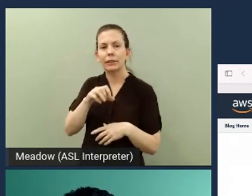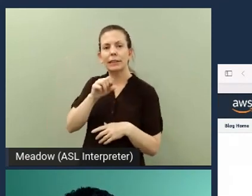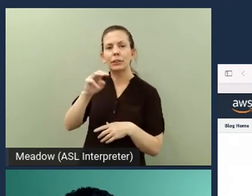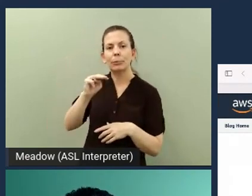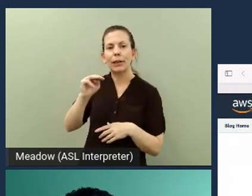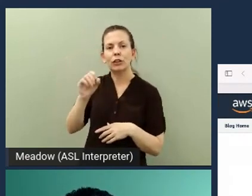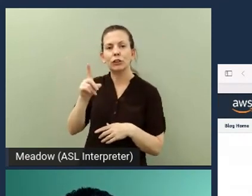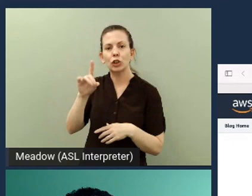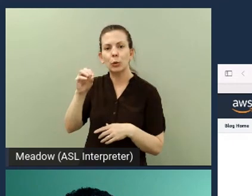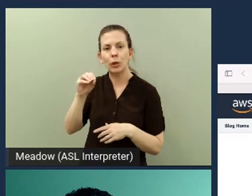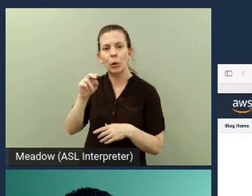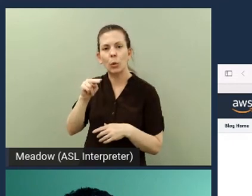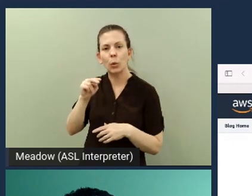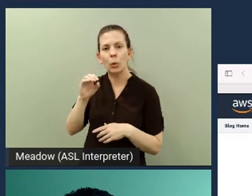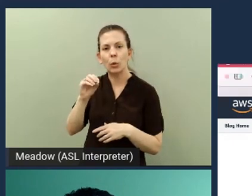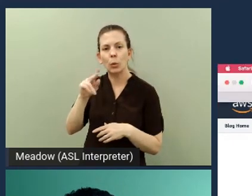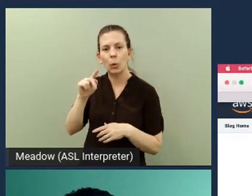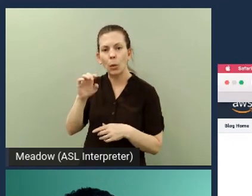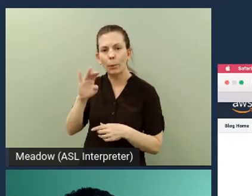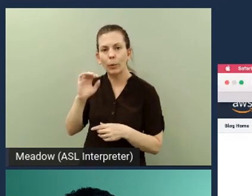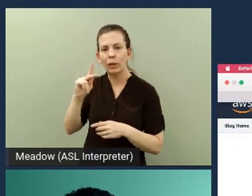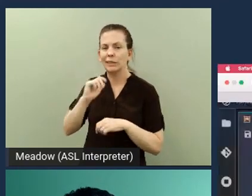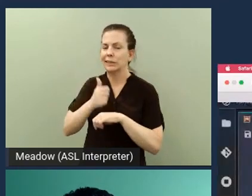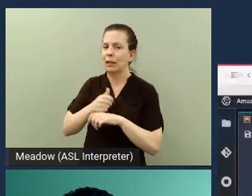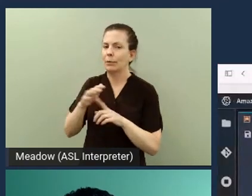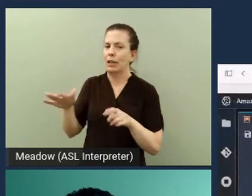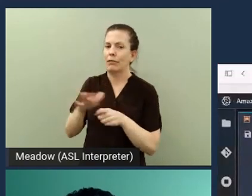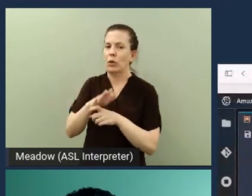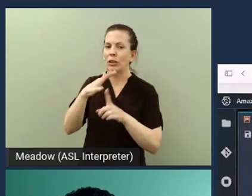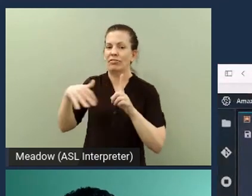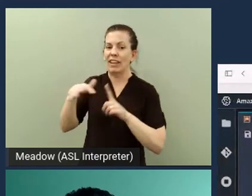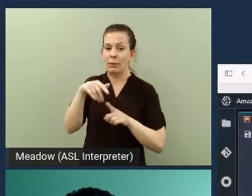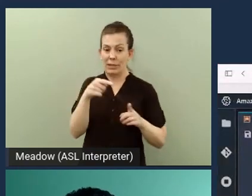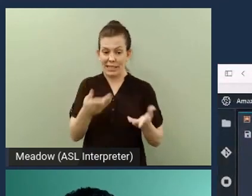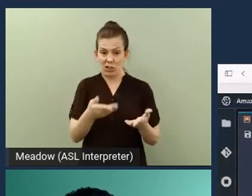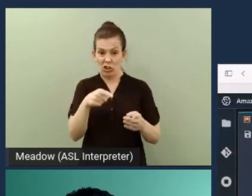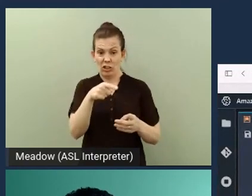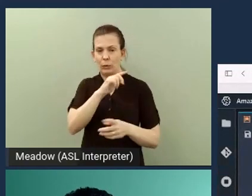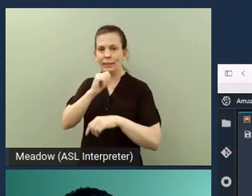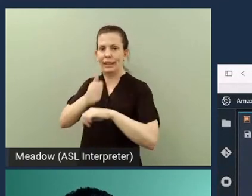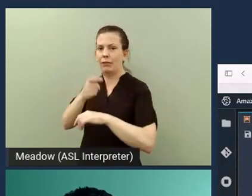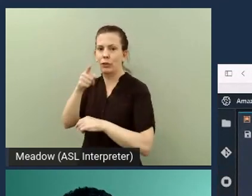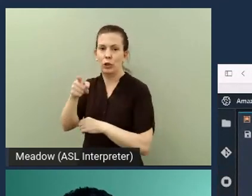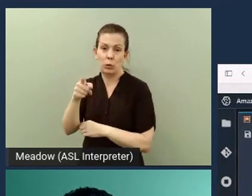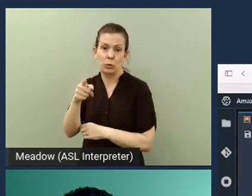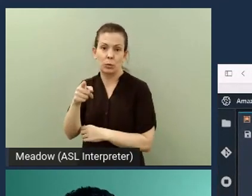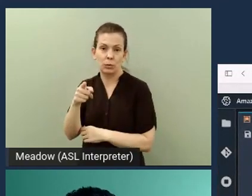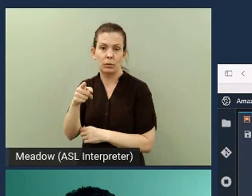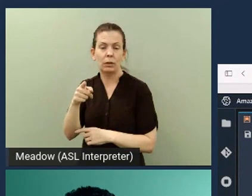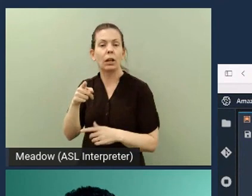We will set up the entire environment that I have over here for you. And you will be able to run all